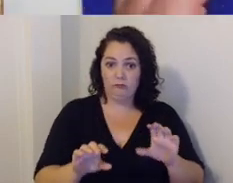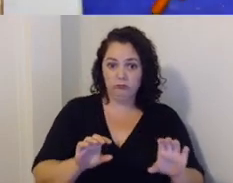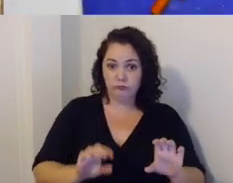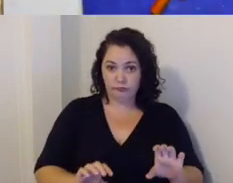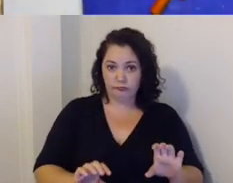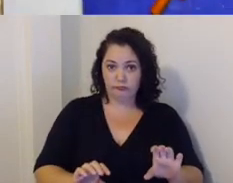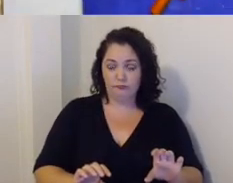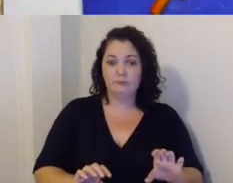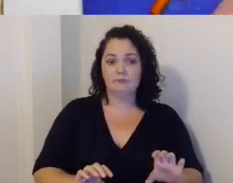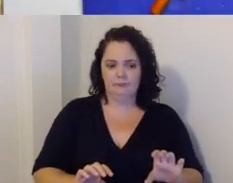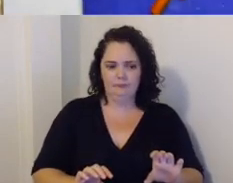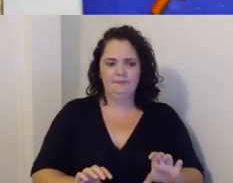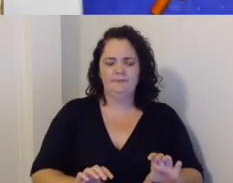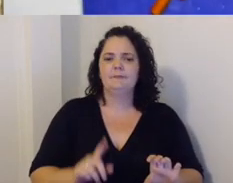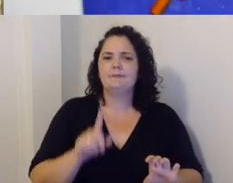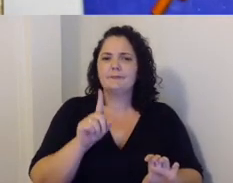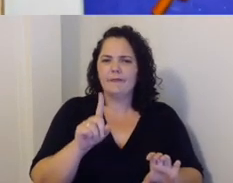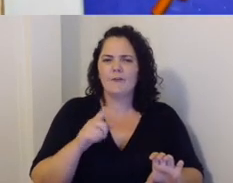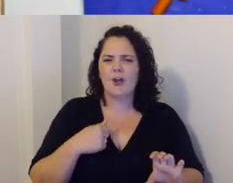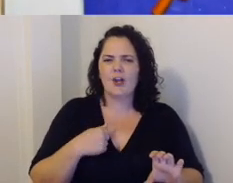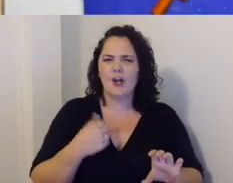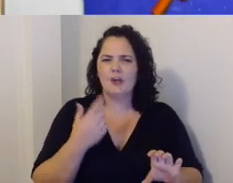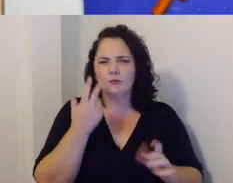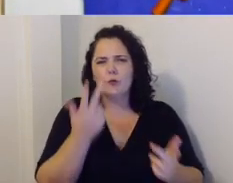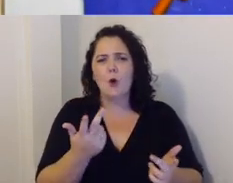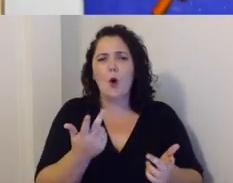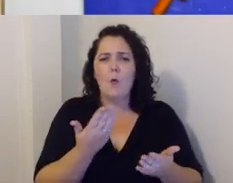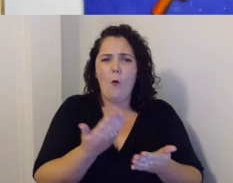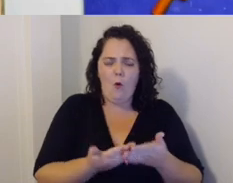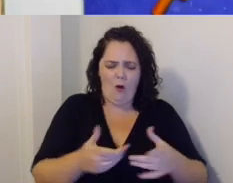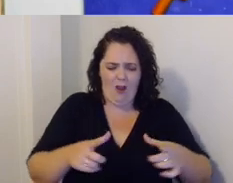first on a piece of board here that's got a little bit of tone to it so that you'll be able to see